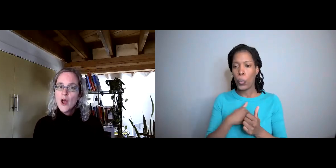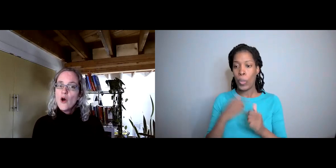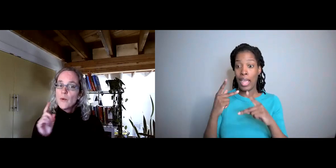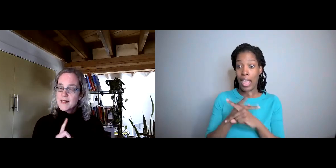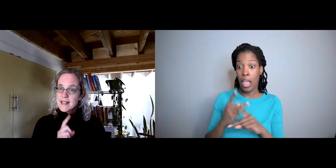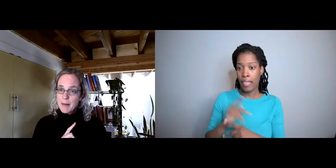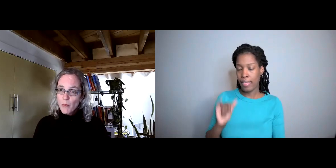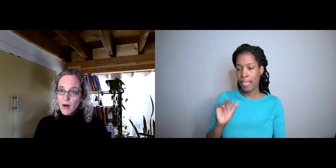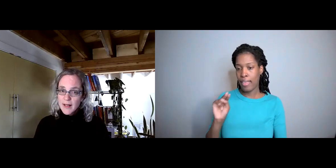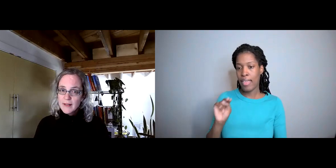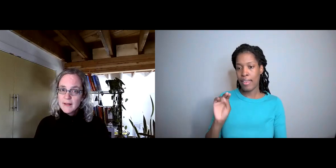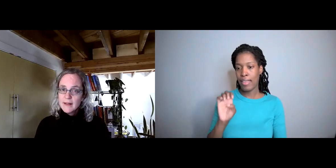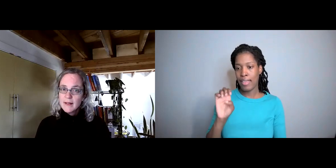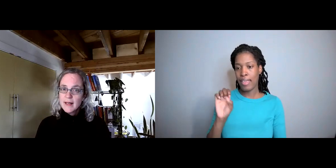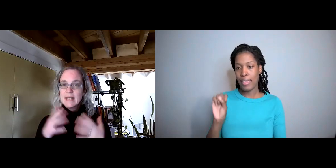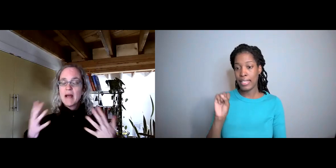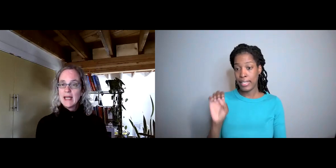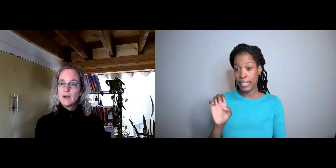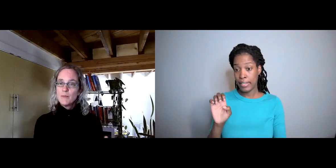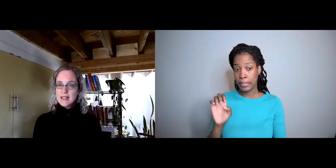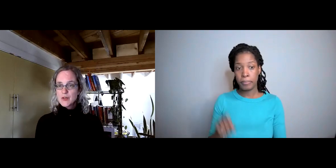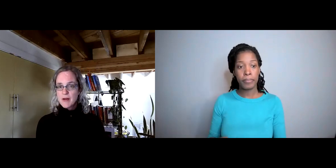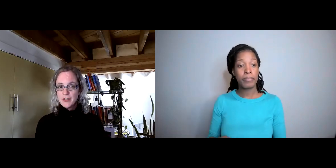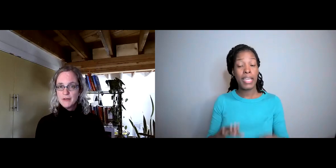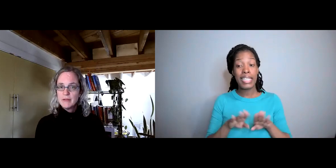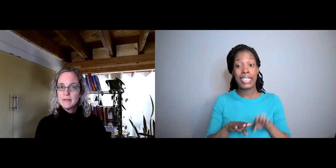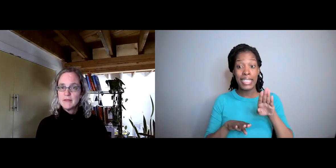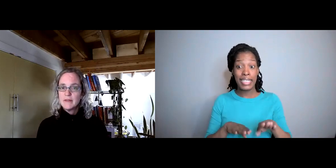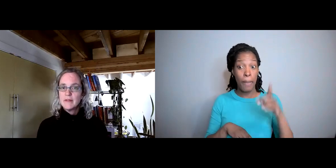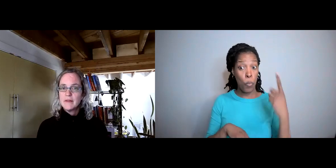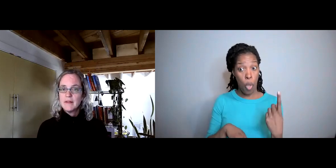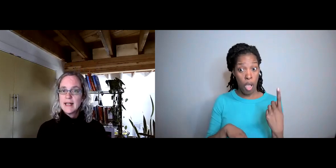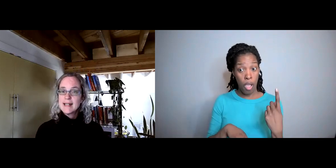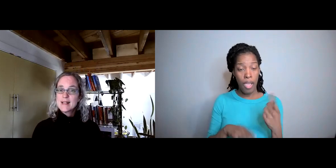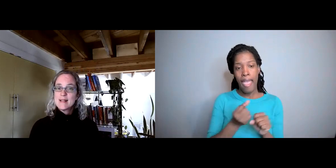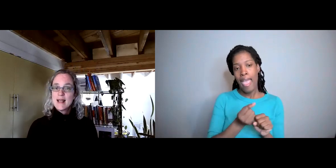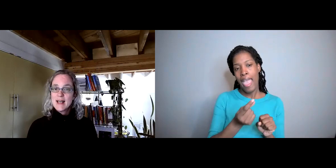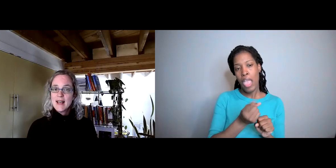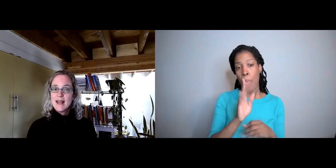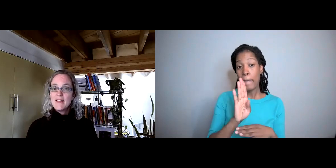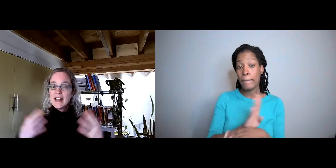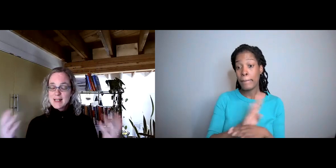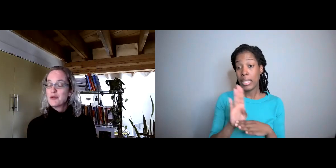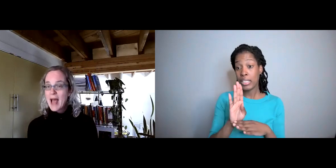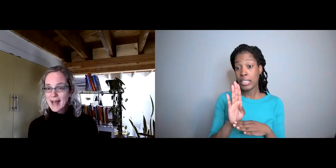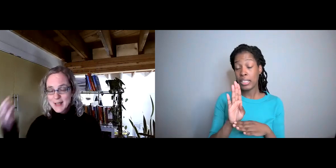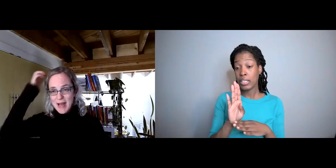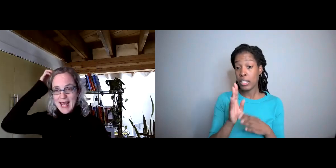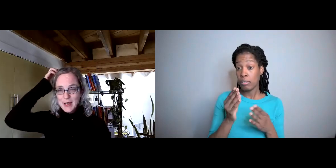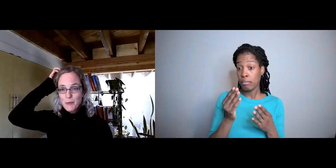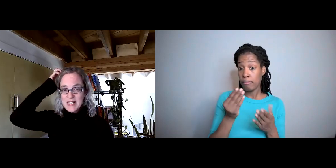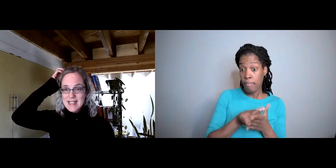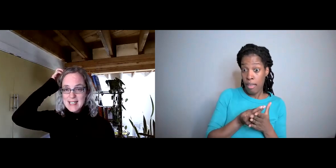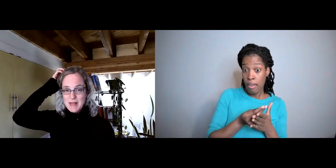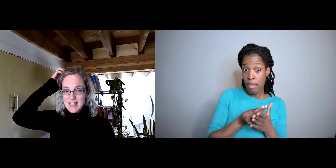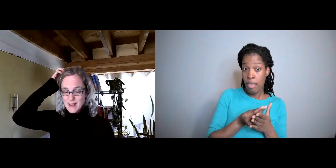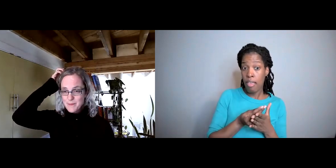With step one I take my annual business revenue and then I subtract my annual business expenses.